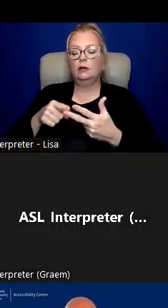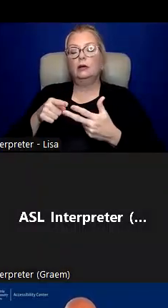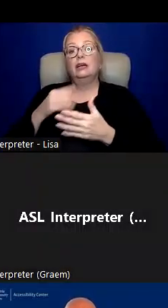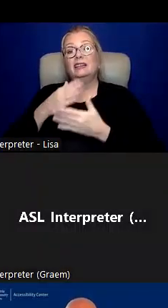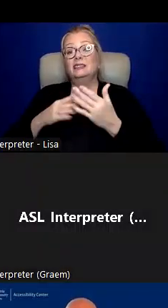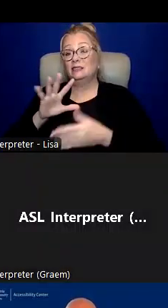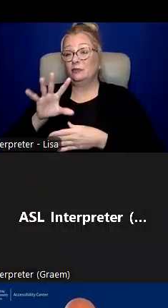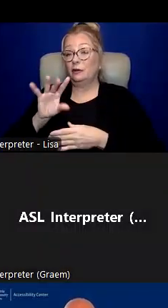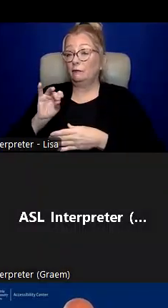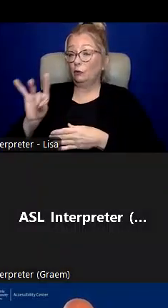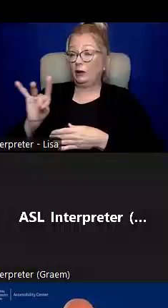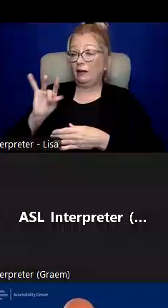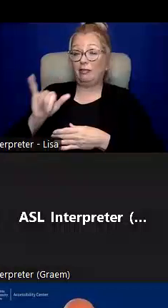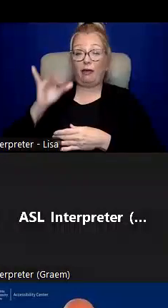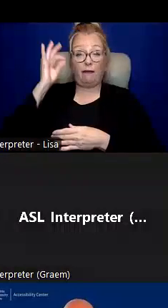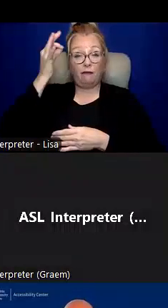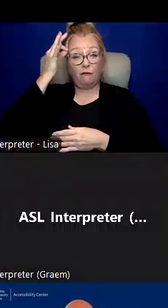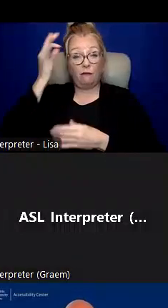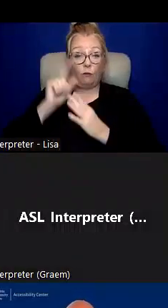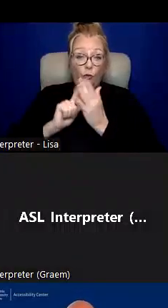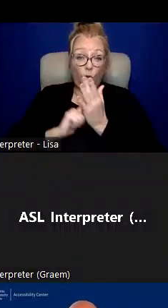and its requirements, in that while we